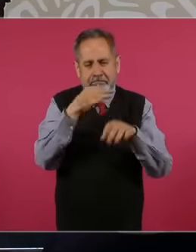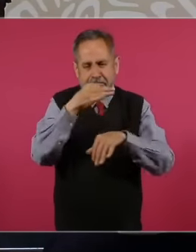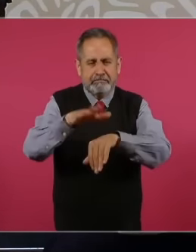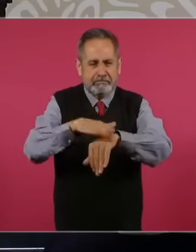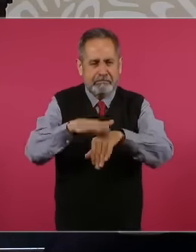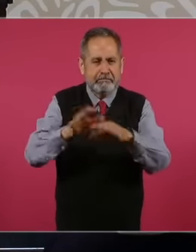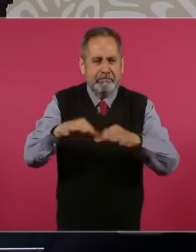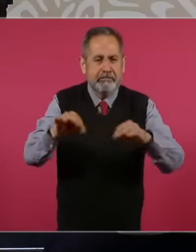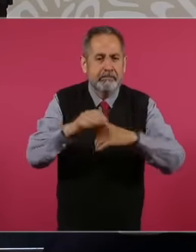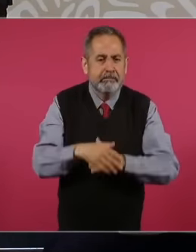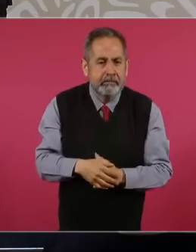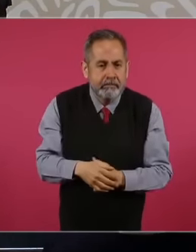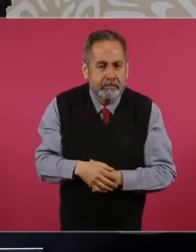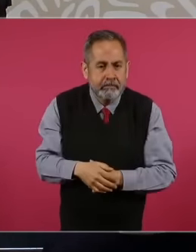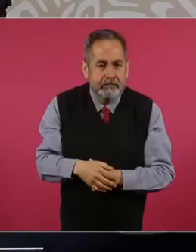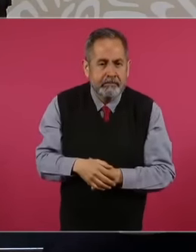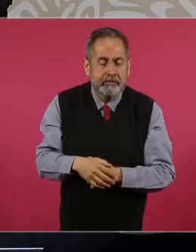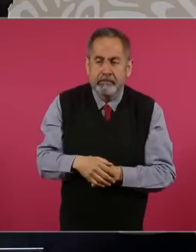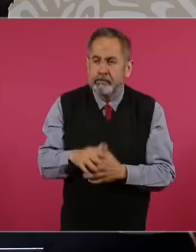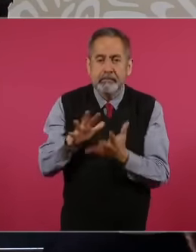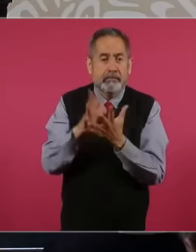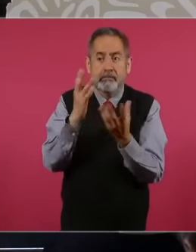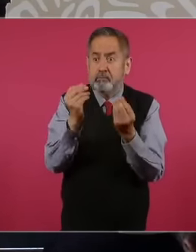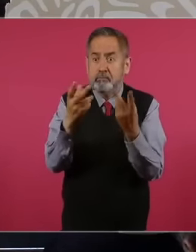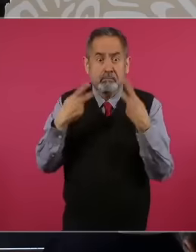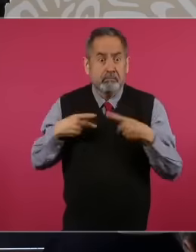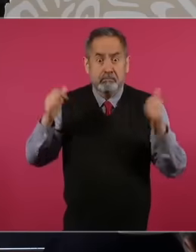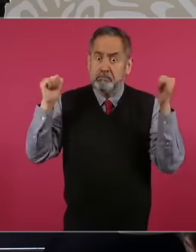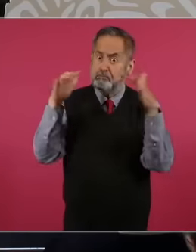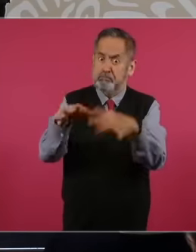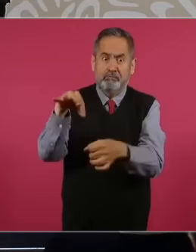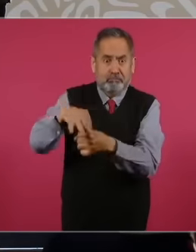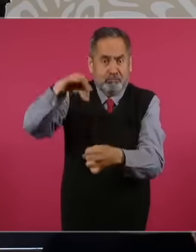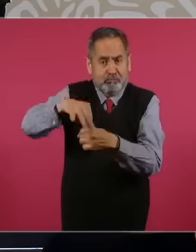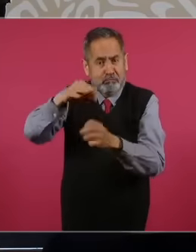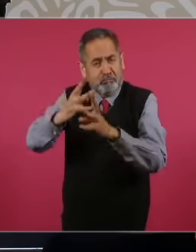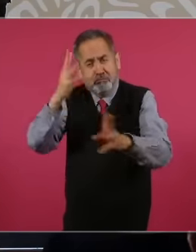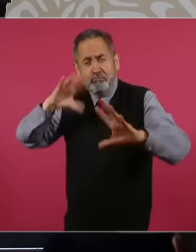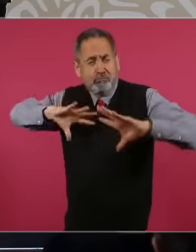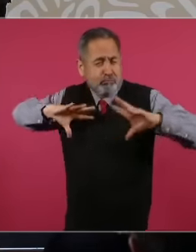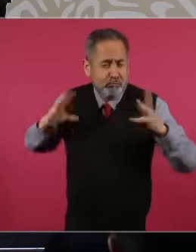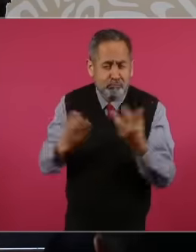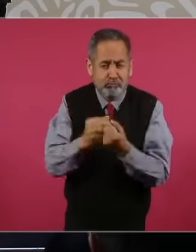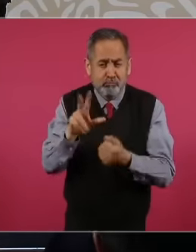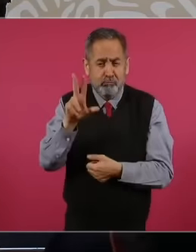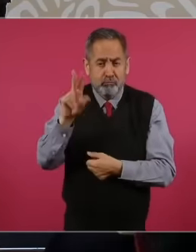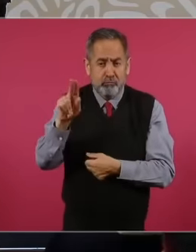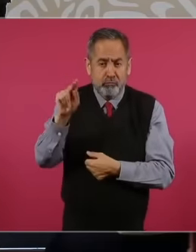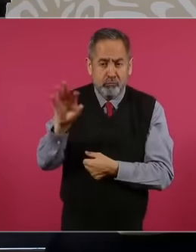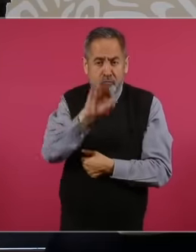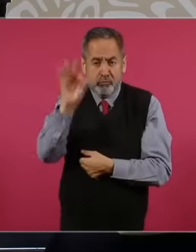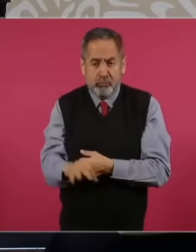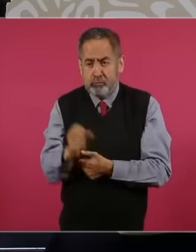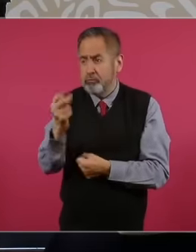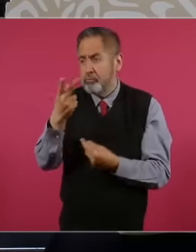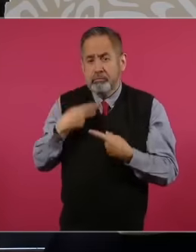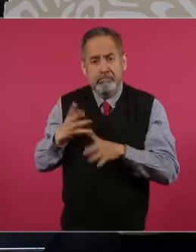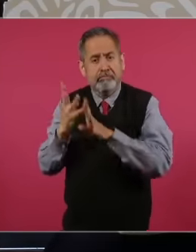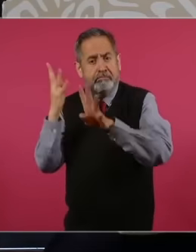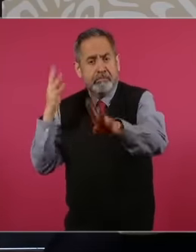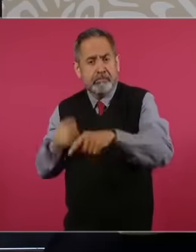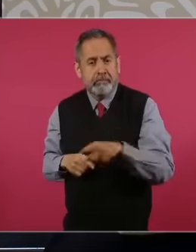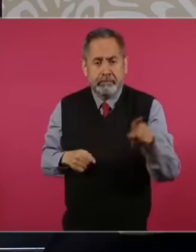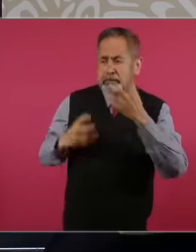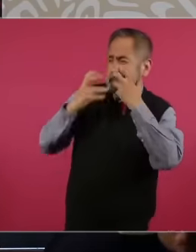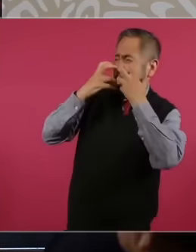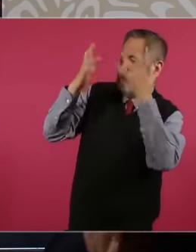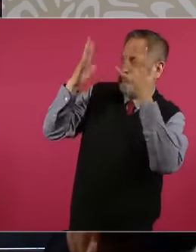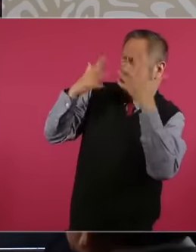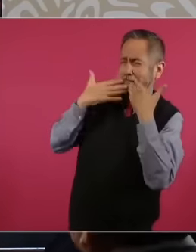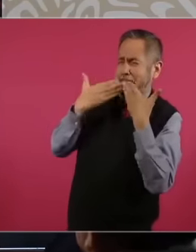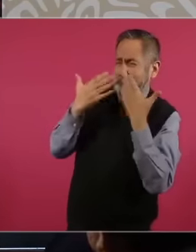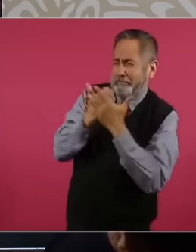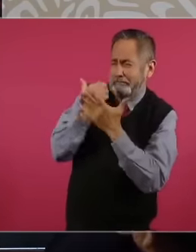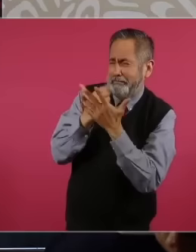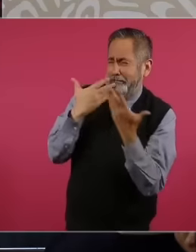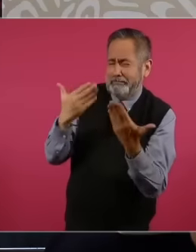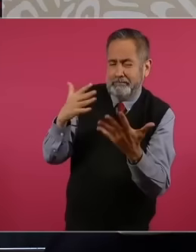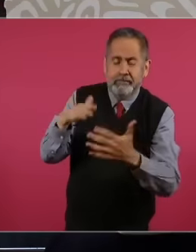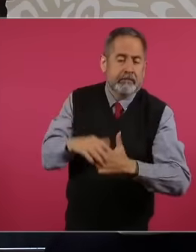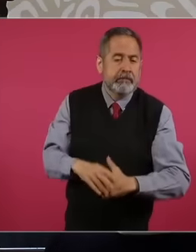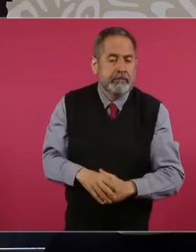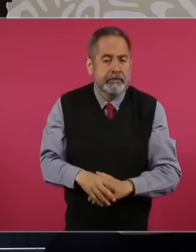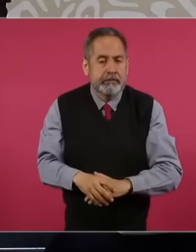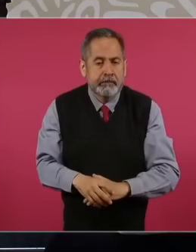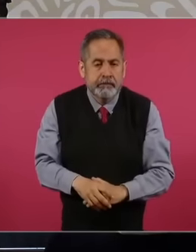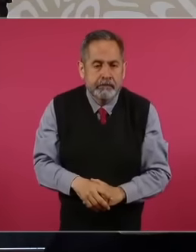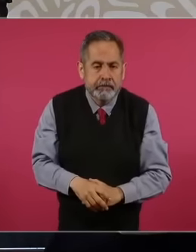due to the very high citizen participation of more than 80% in many boxes for the energy